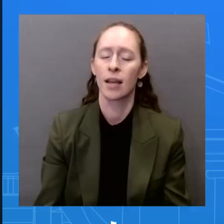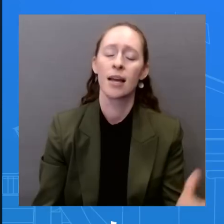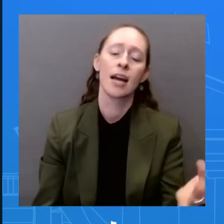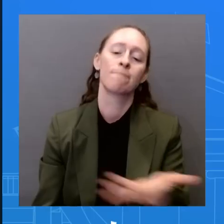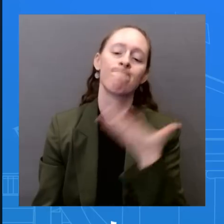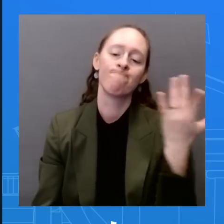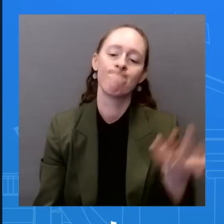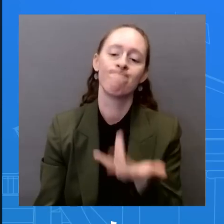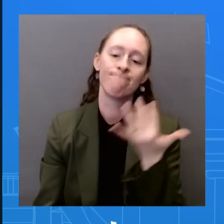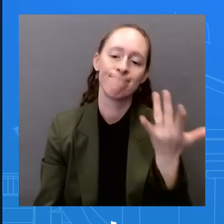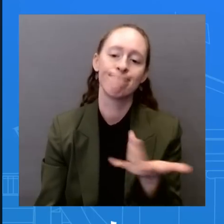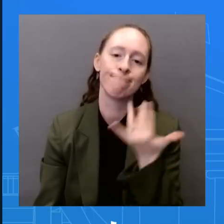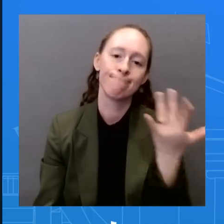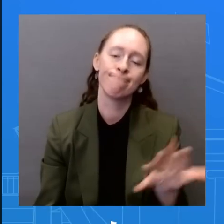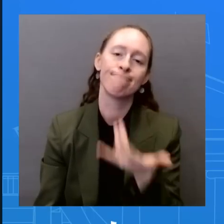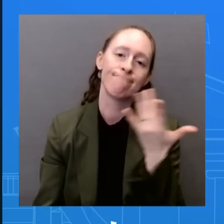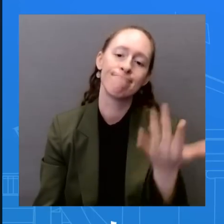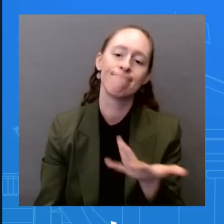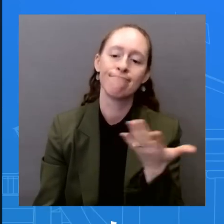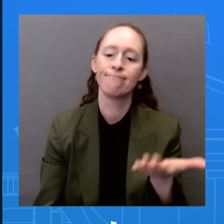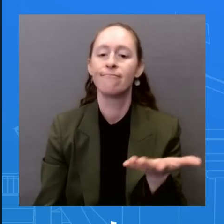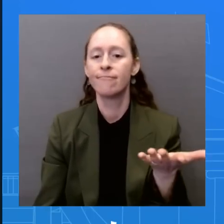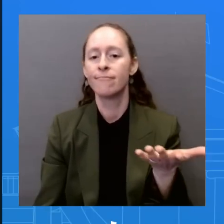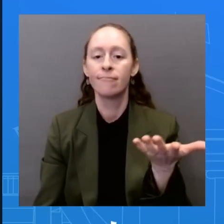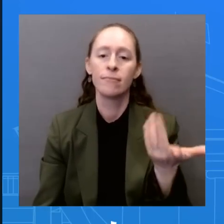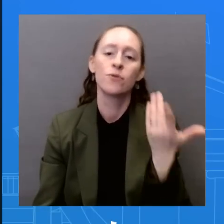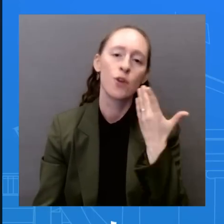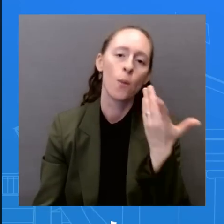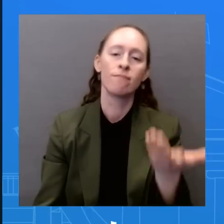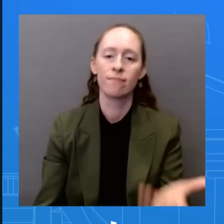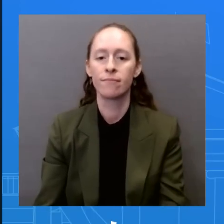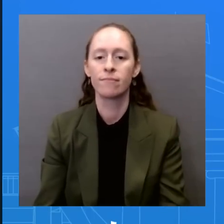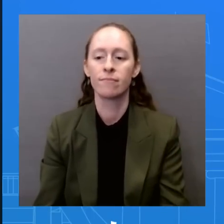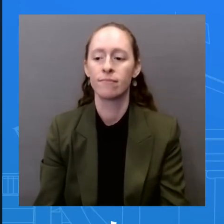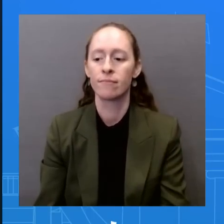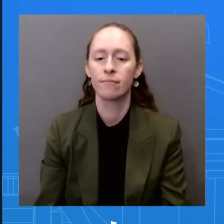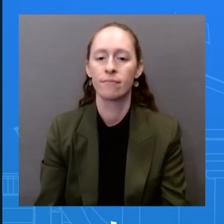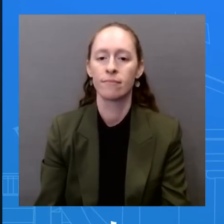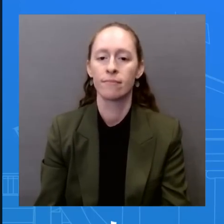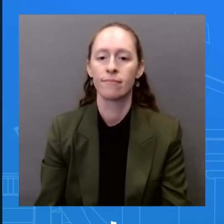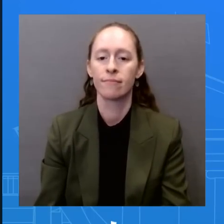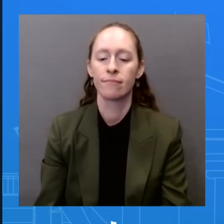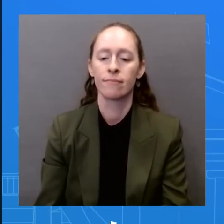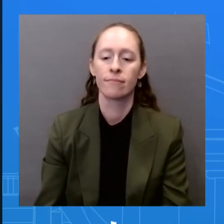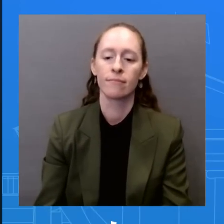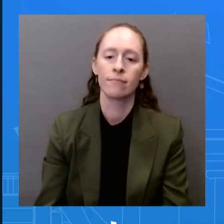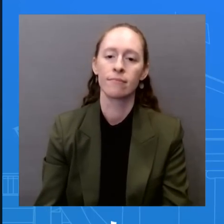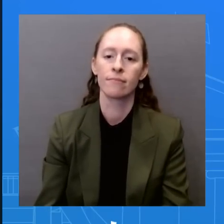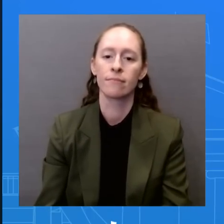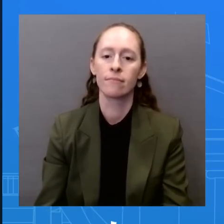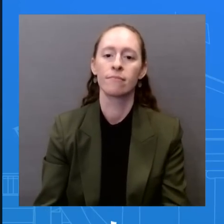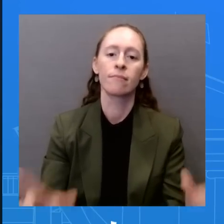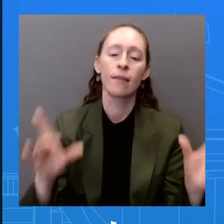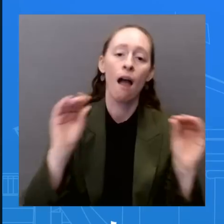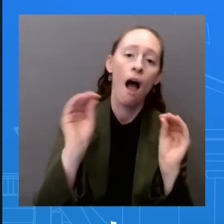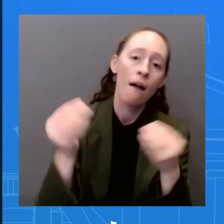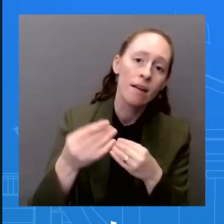That includes the -- our Office of Leg- -- Leg Affairs. That includes senior staff -- an array of staff in this building